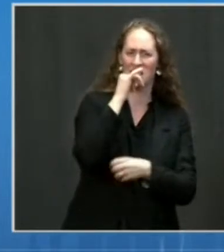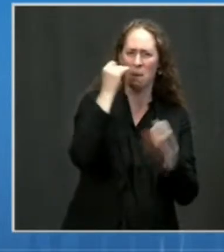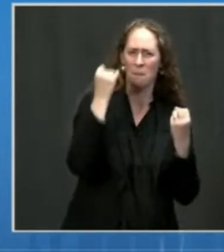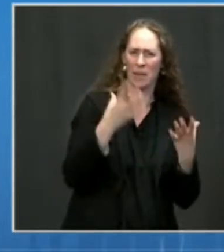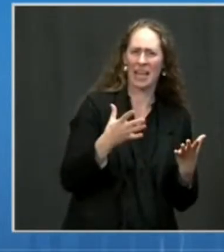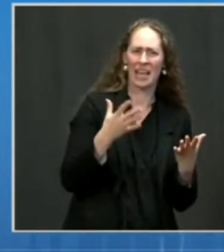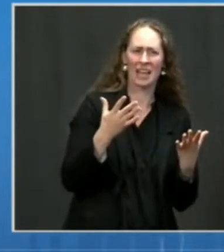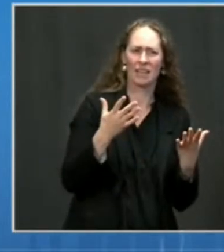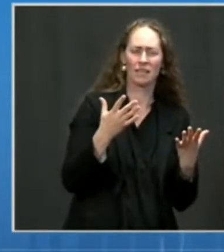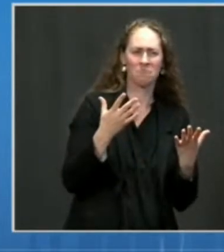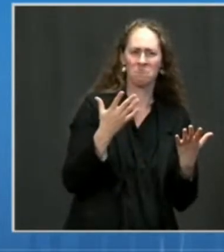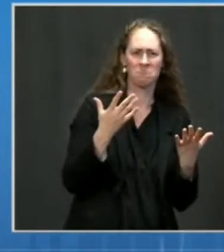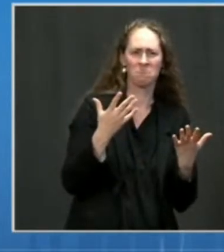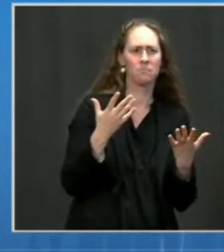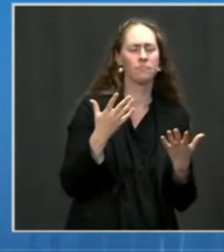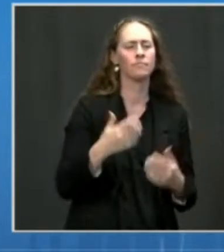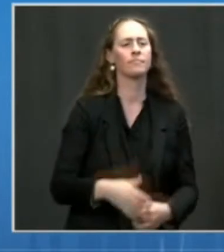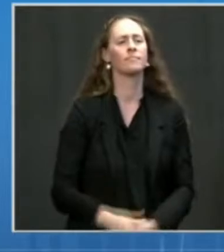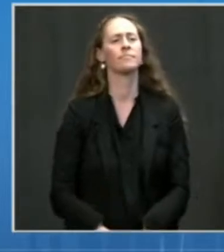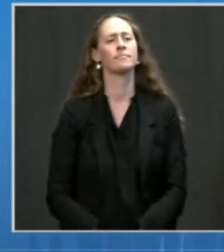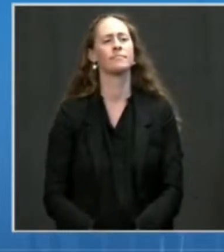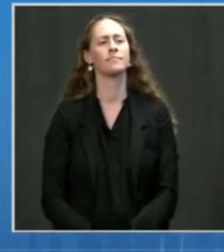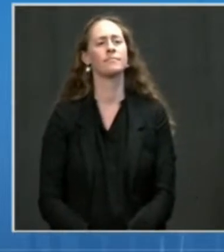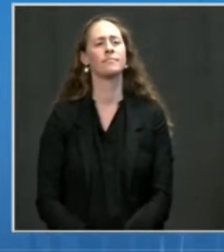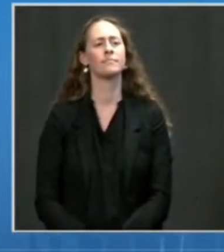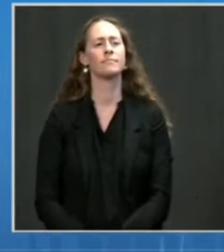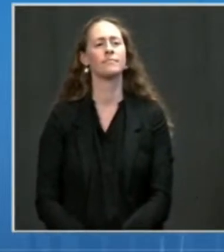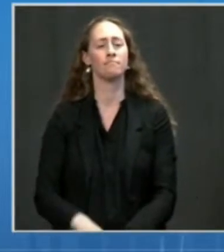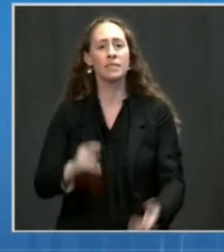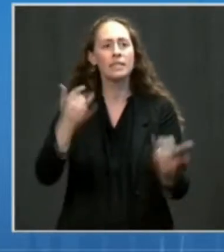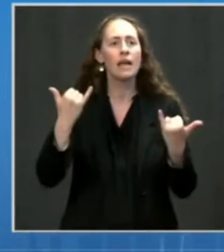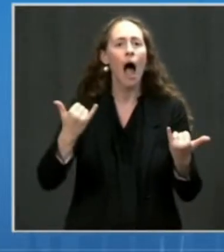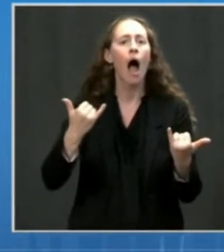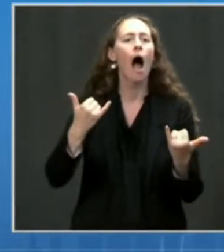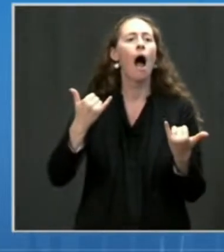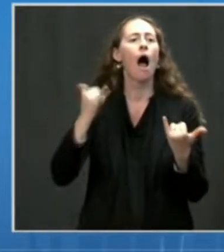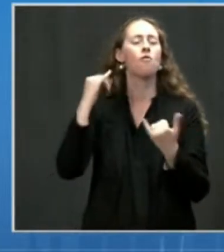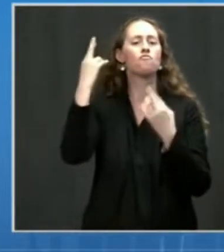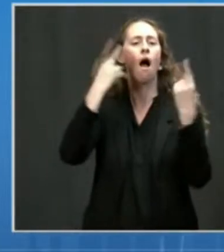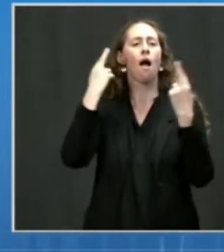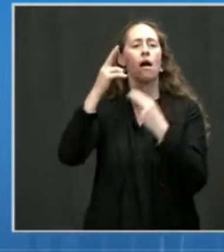IS THERE ANY DATA ON THE NUMBER OF PEOPLE AFFECTED WITH DELTA WHO HAD PREVIOUS COVID